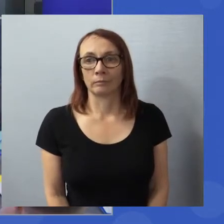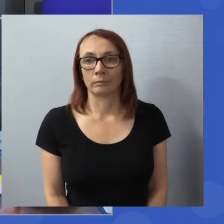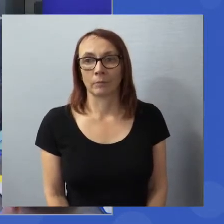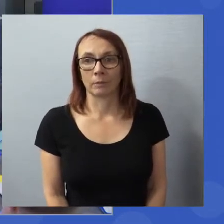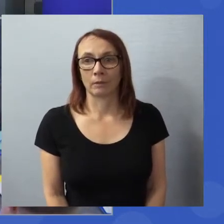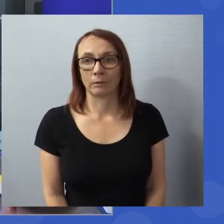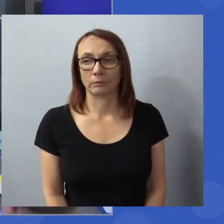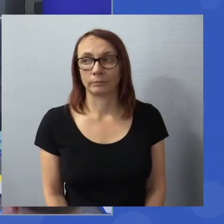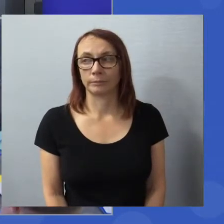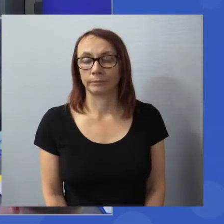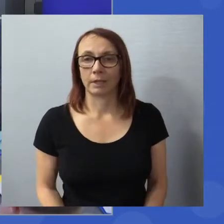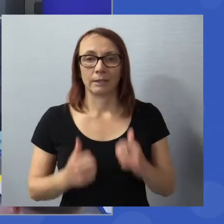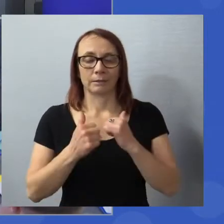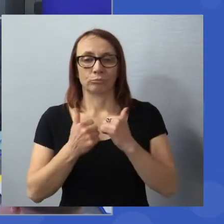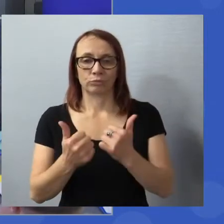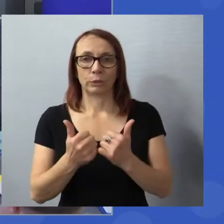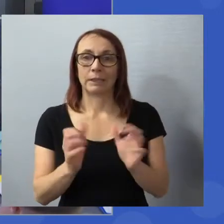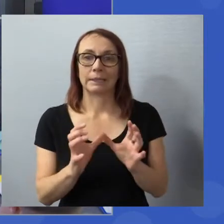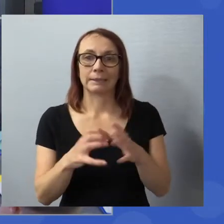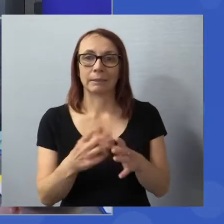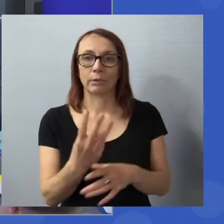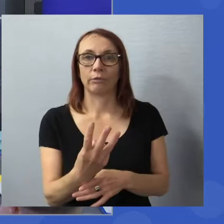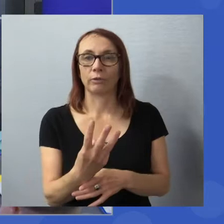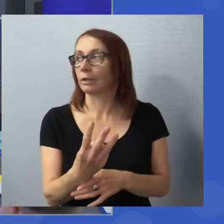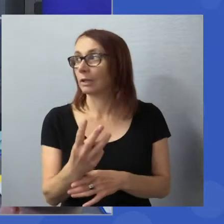thank you so much Table three